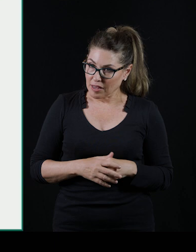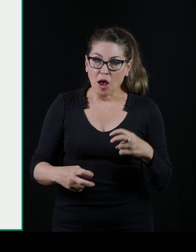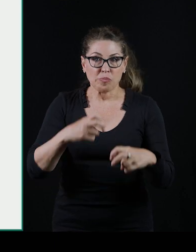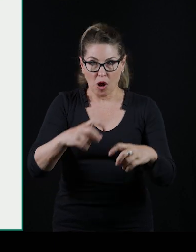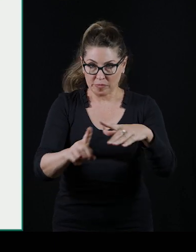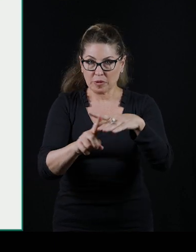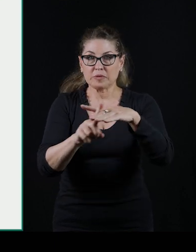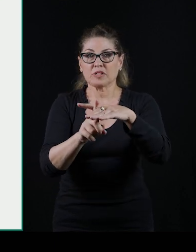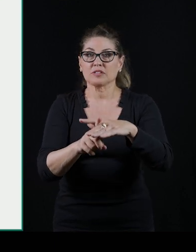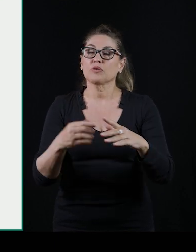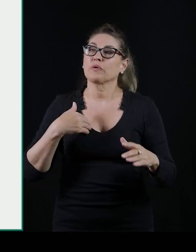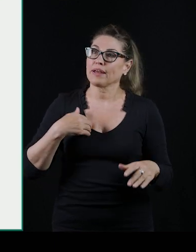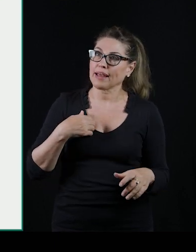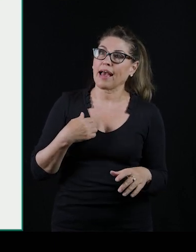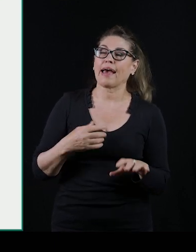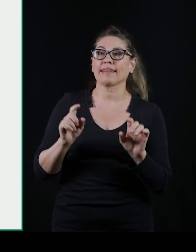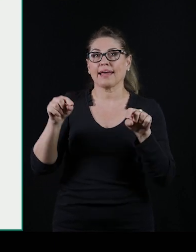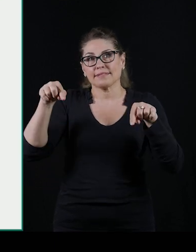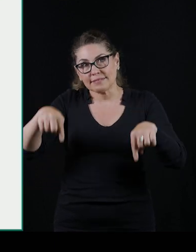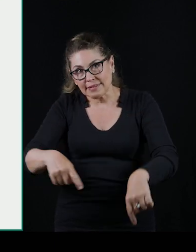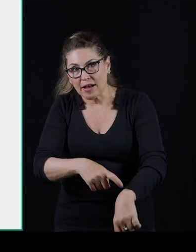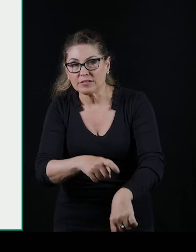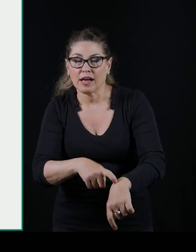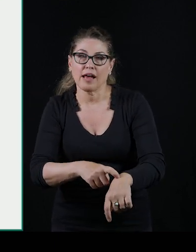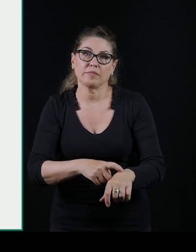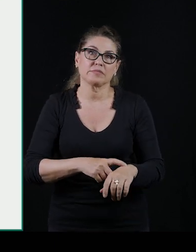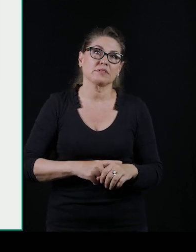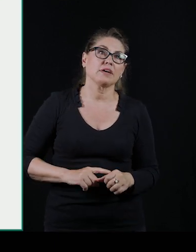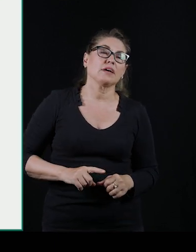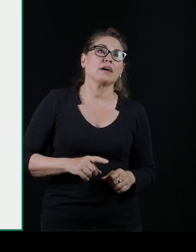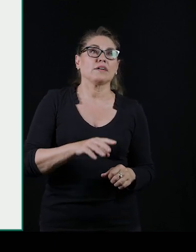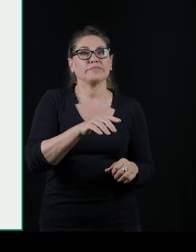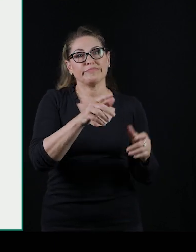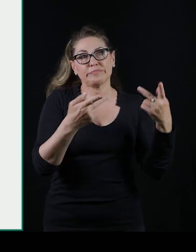We did have outages and we did have downtimes and we did impact the player experience